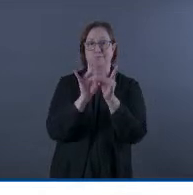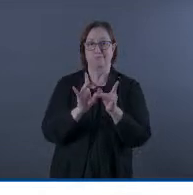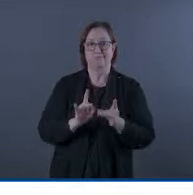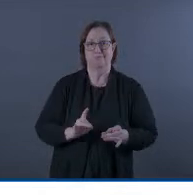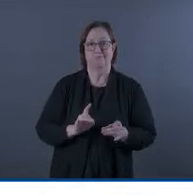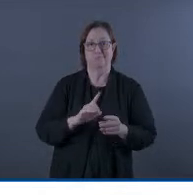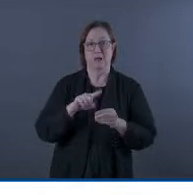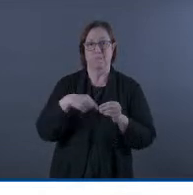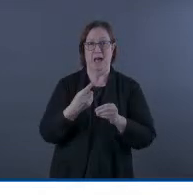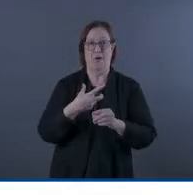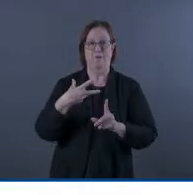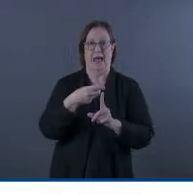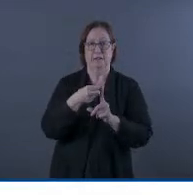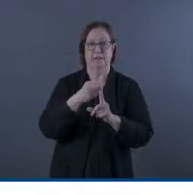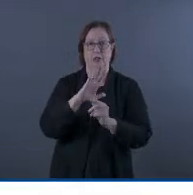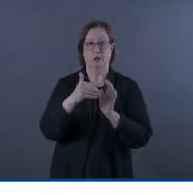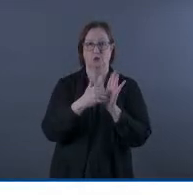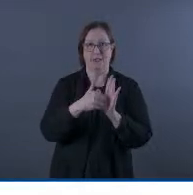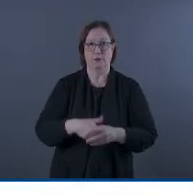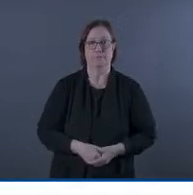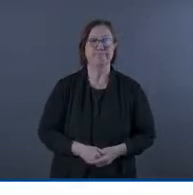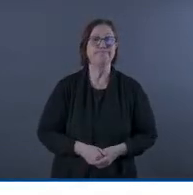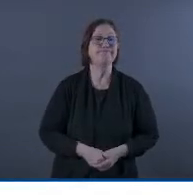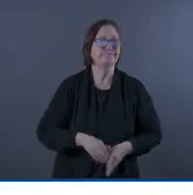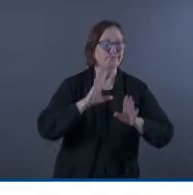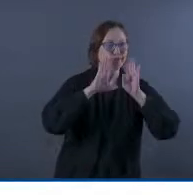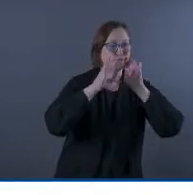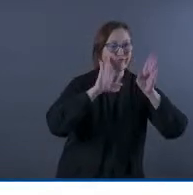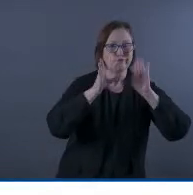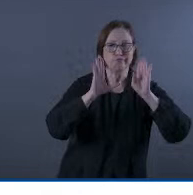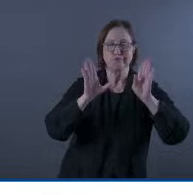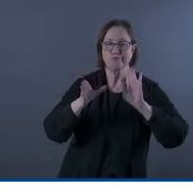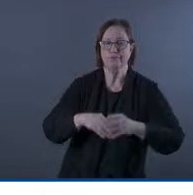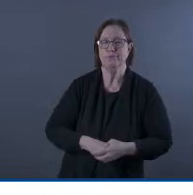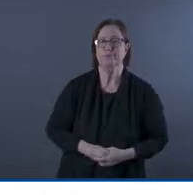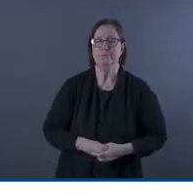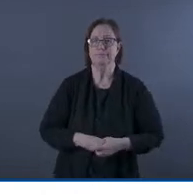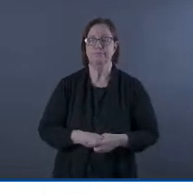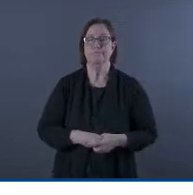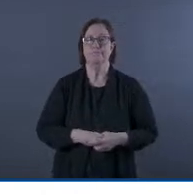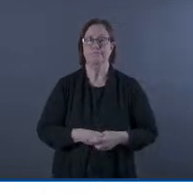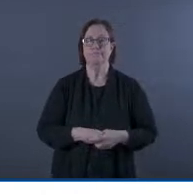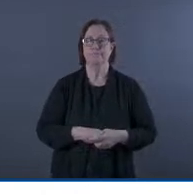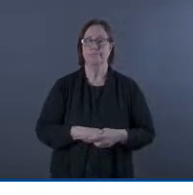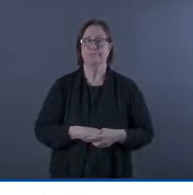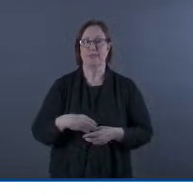Thank you, Erika. Yeah, good evening everybody. So the last town hall we had, I was really happy to introduce